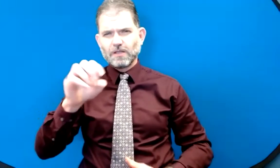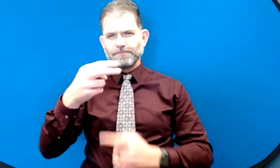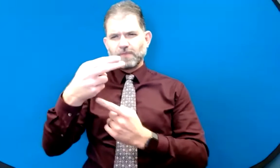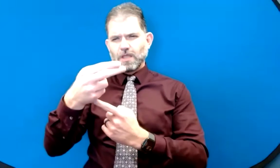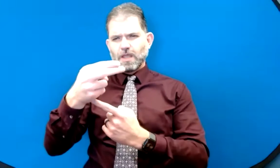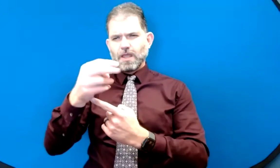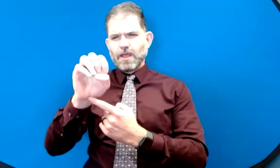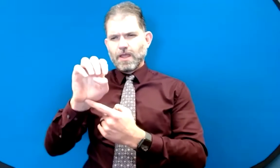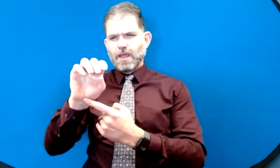ASL Interpreter: One is a hemorrhage.